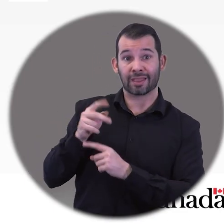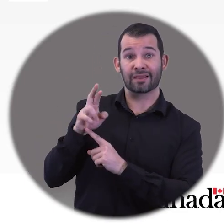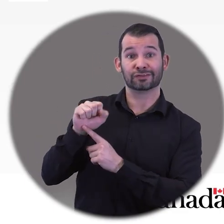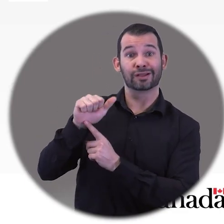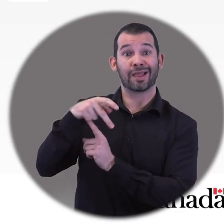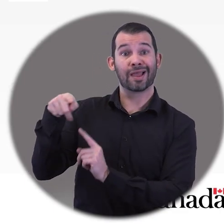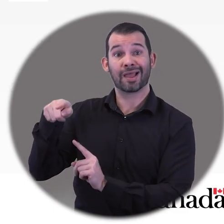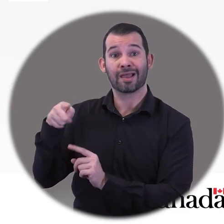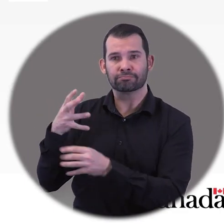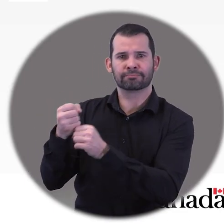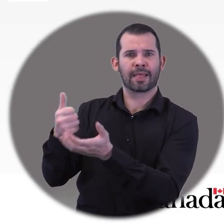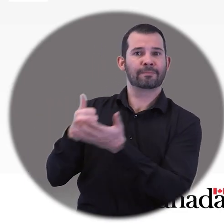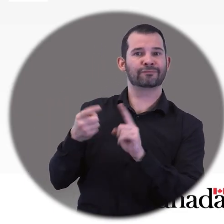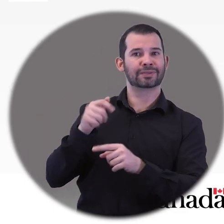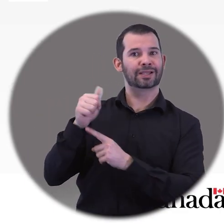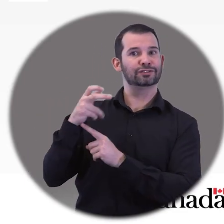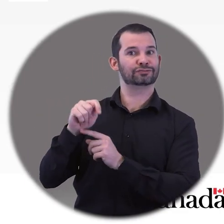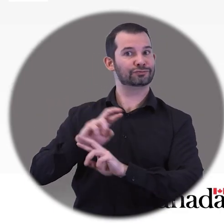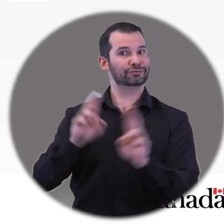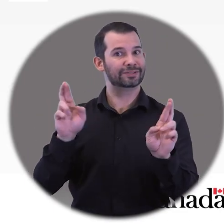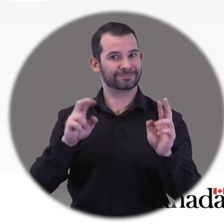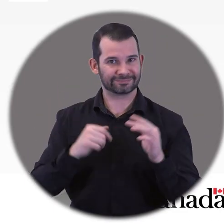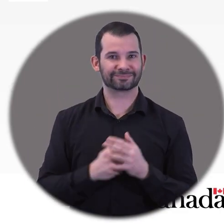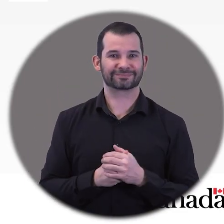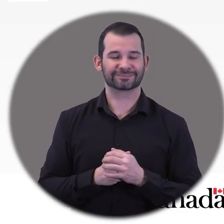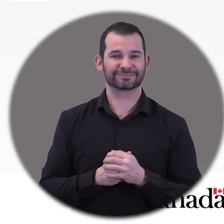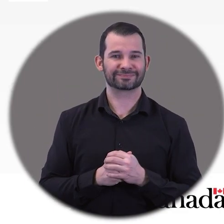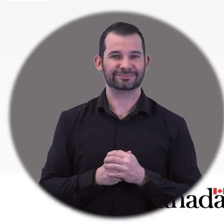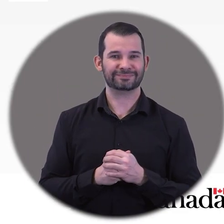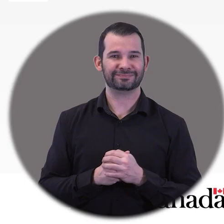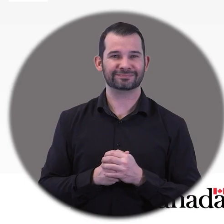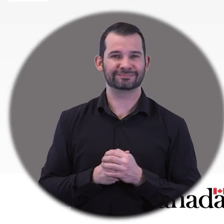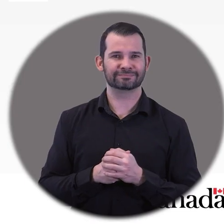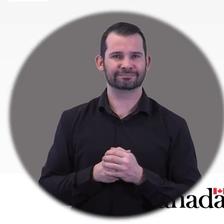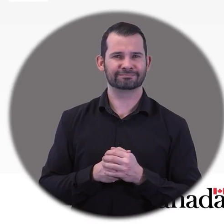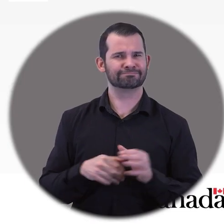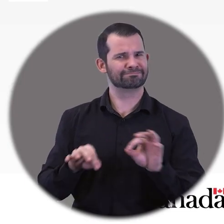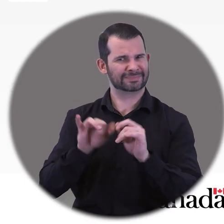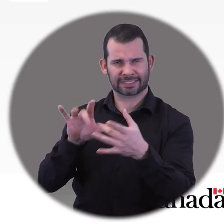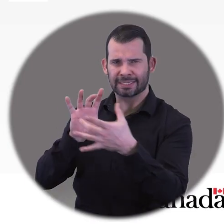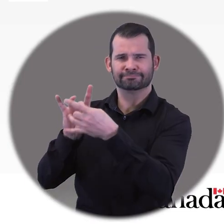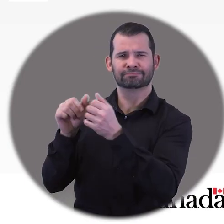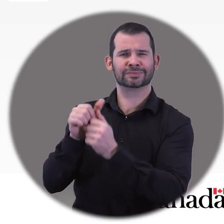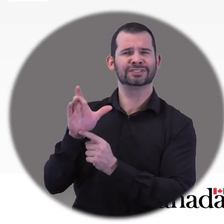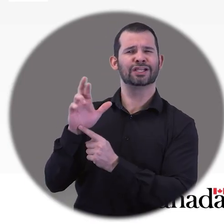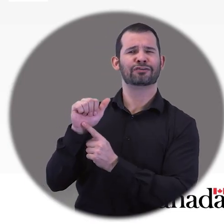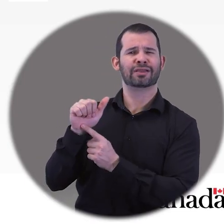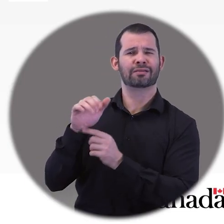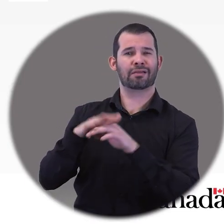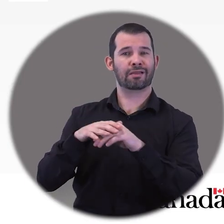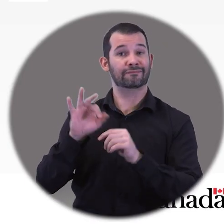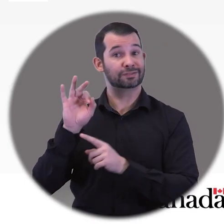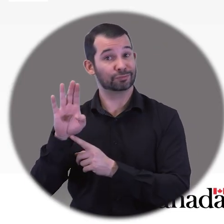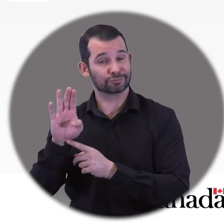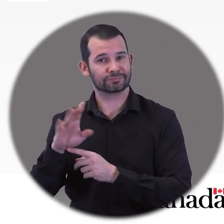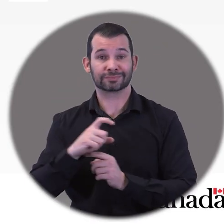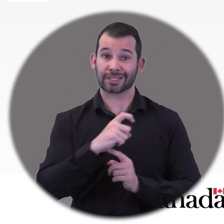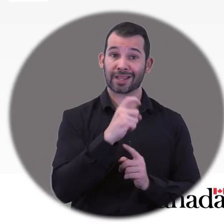within the application to get help from an agent. Stay connected with the CRA on Facebook